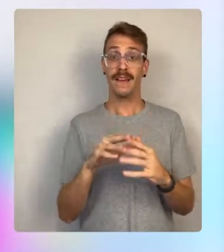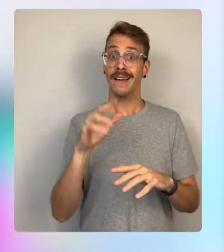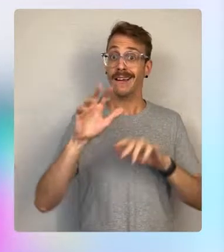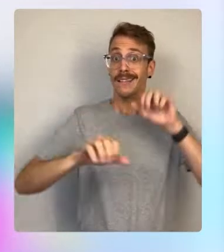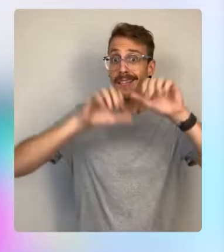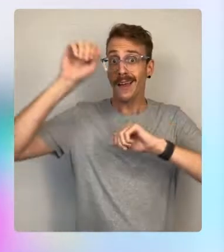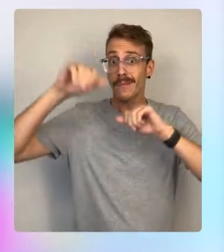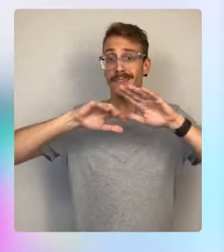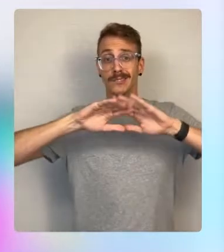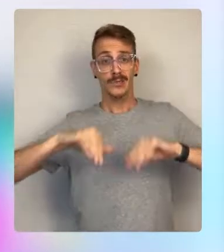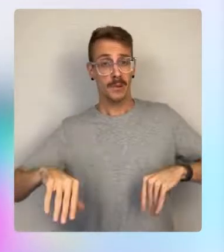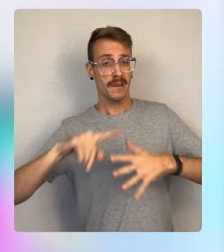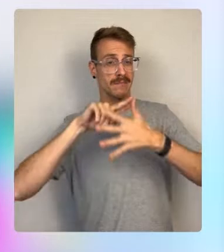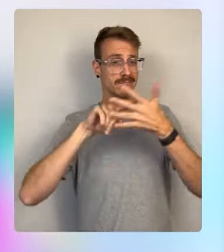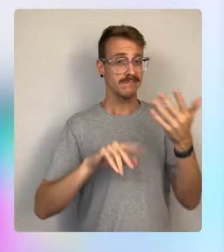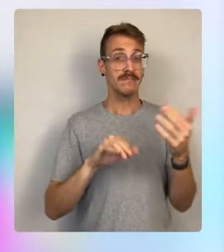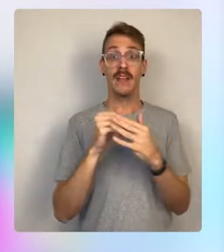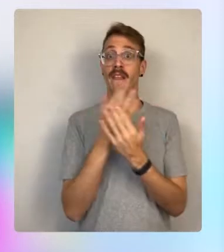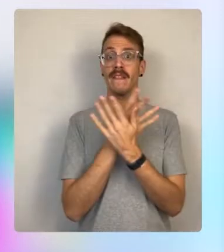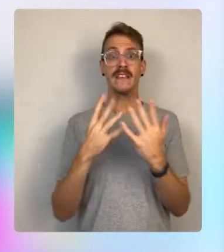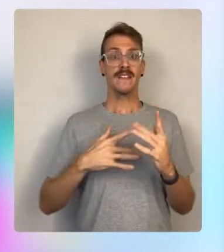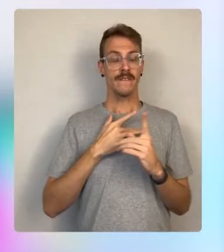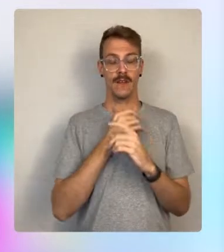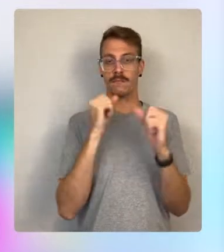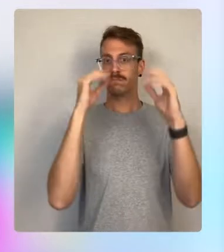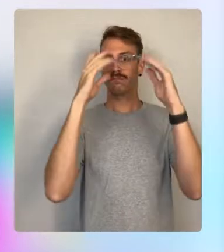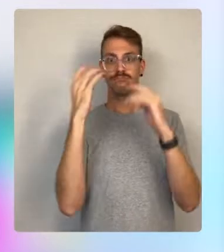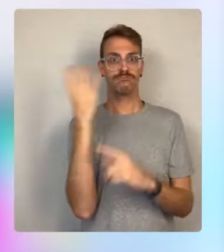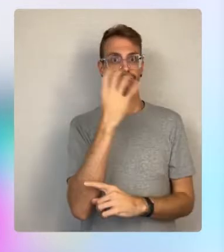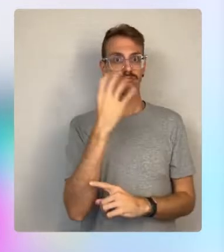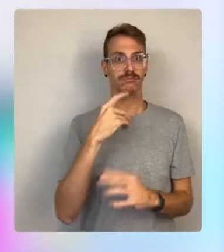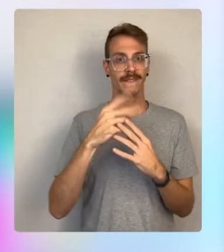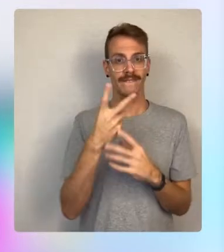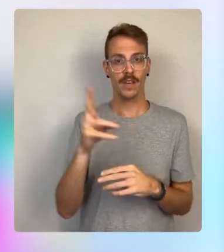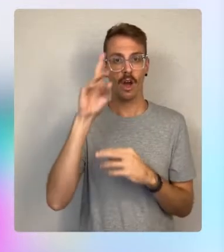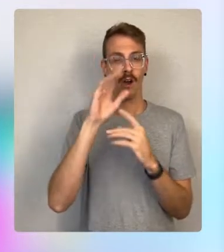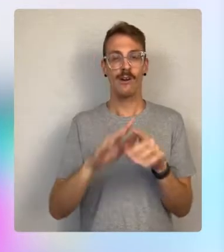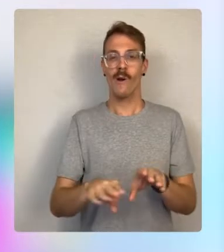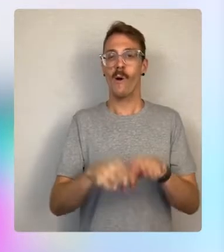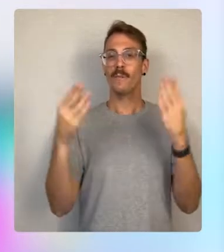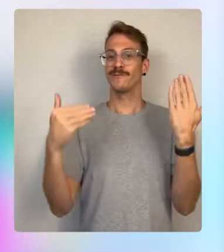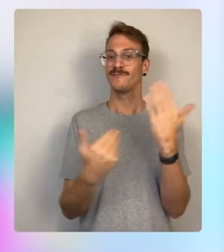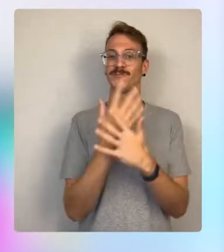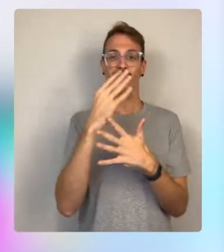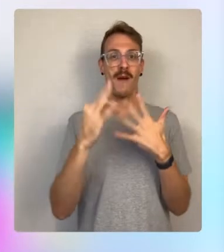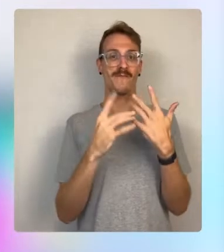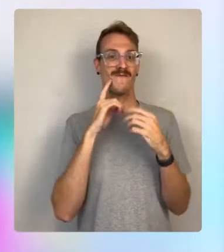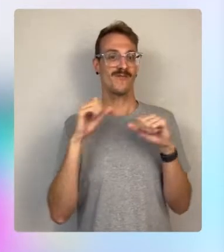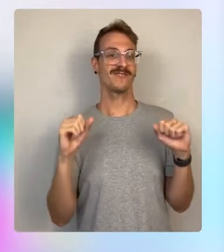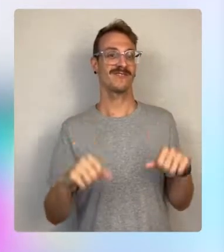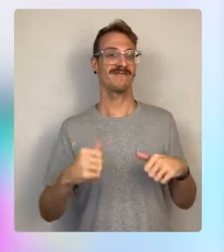all kinds of stuff that feels thrilling in VR and opens enormous gameplay possibilities. For this world we also want to give players